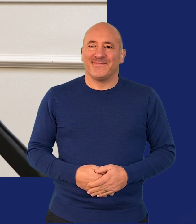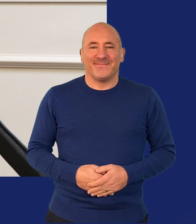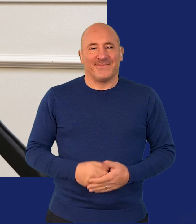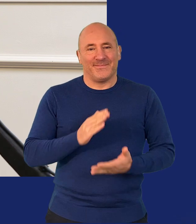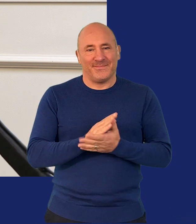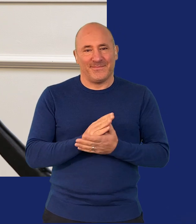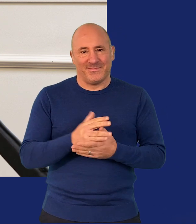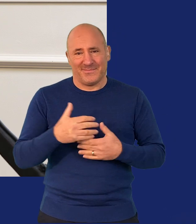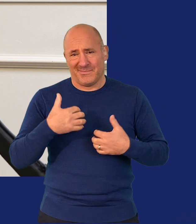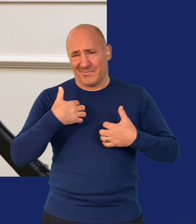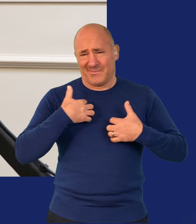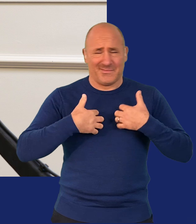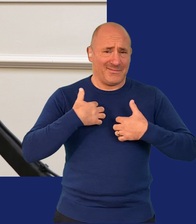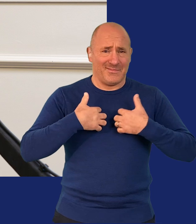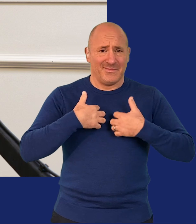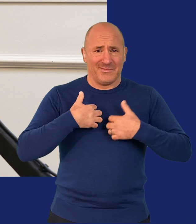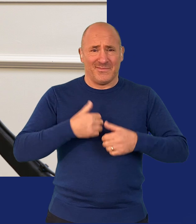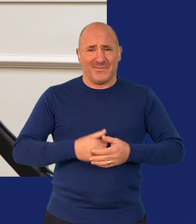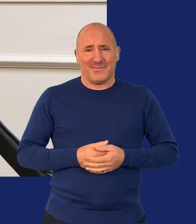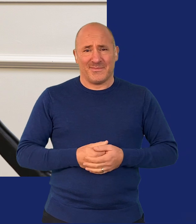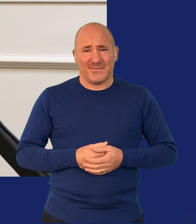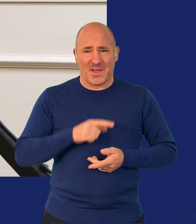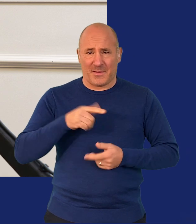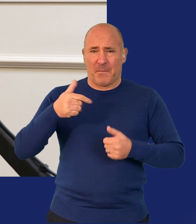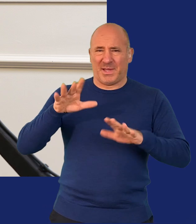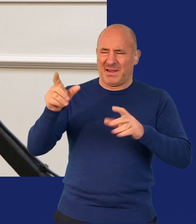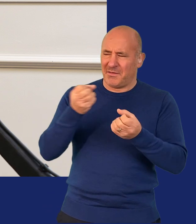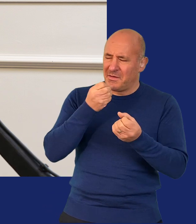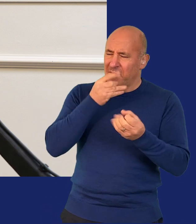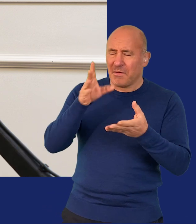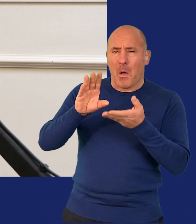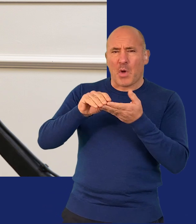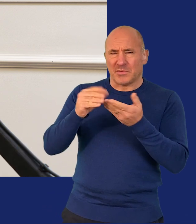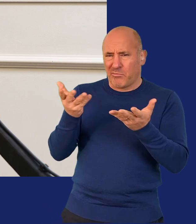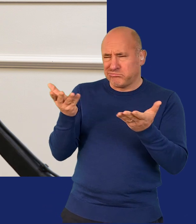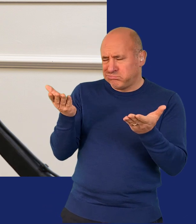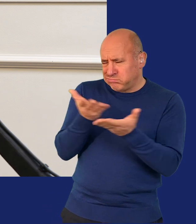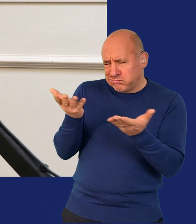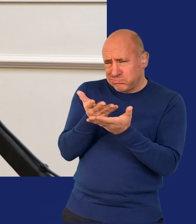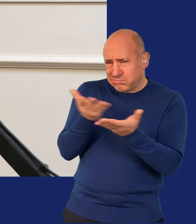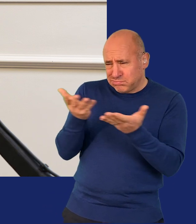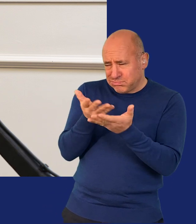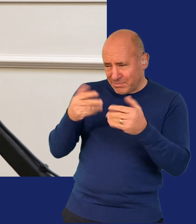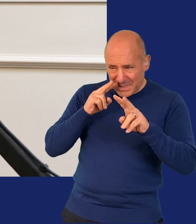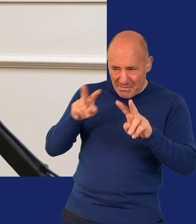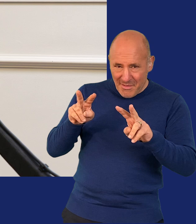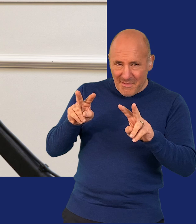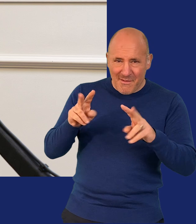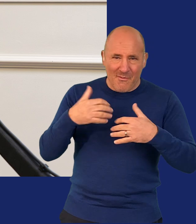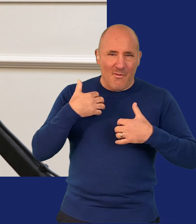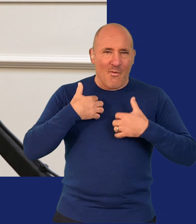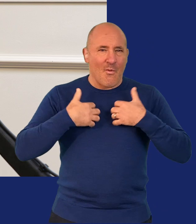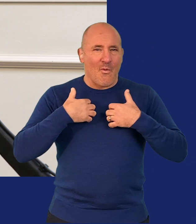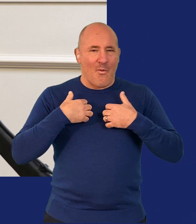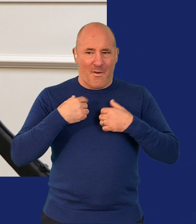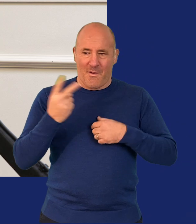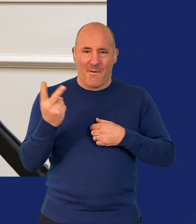I am very thrilled to say that joining us soon after their wonderful podcast